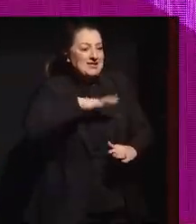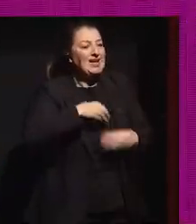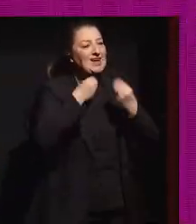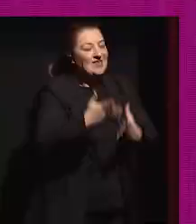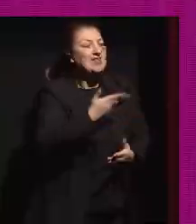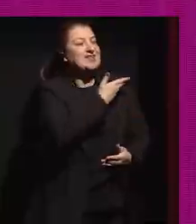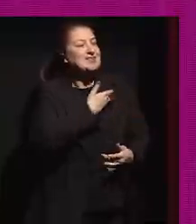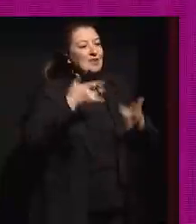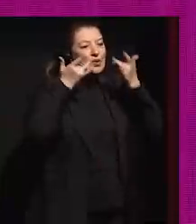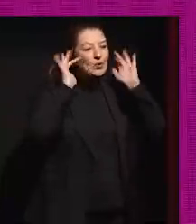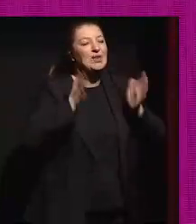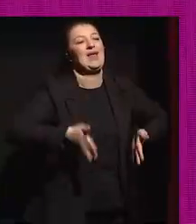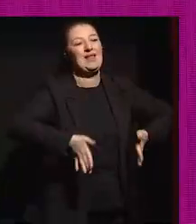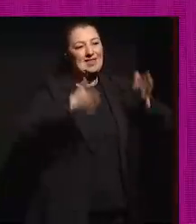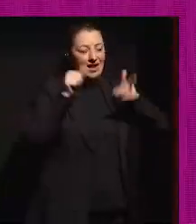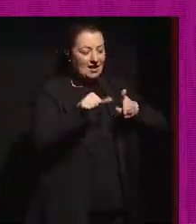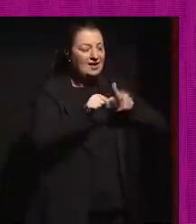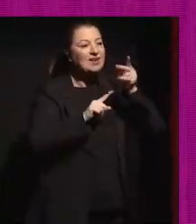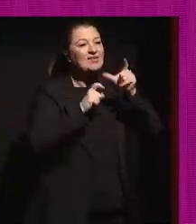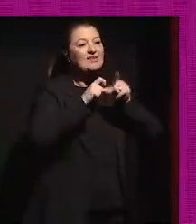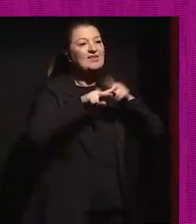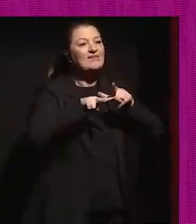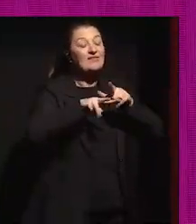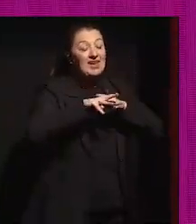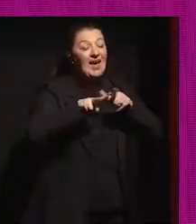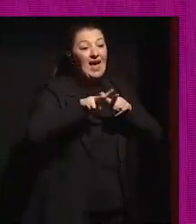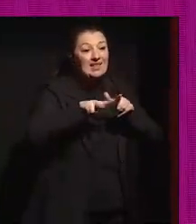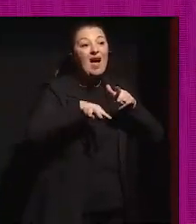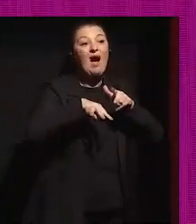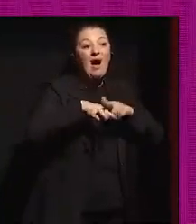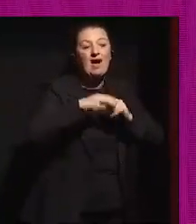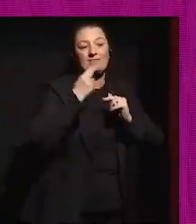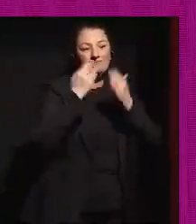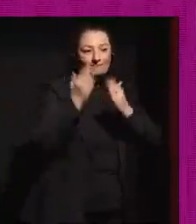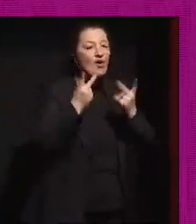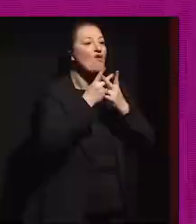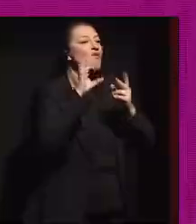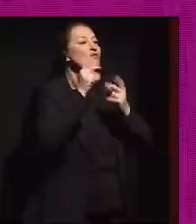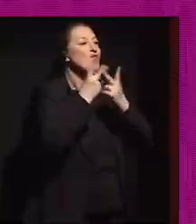from the Municipality Culture Department, dear Figen Ayhan Karakelle. Dear Gamze Sofuoğlu,